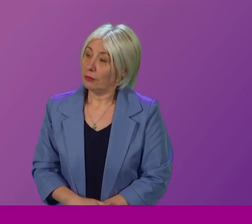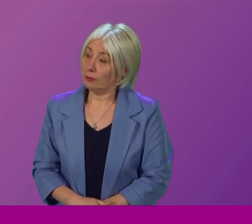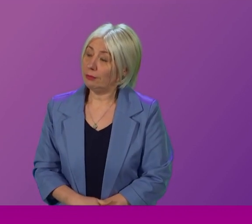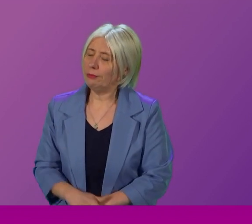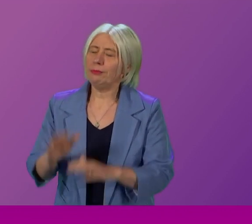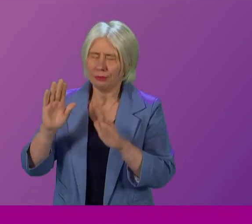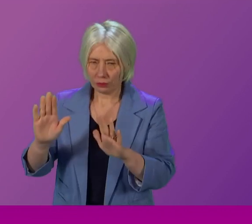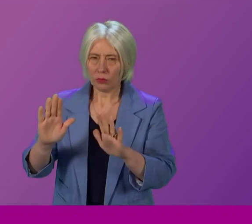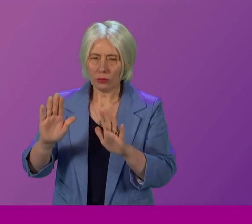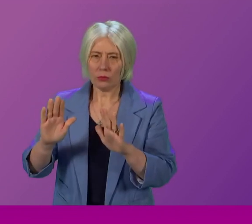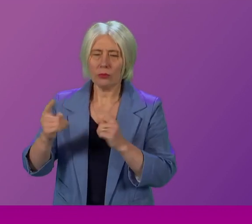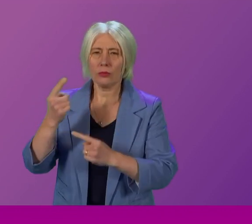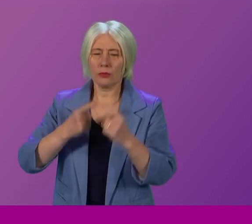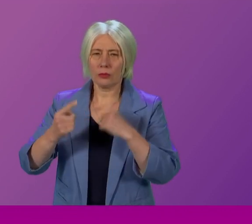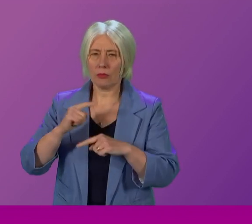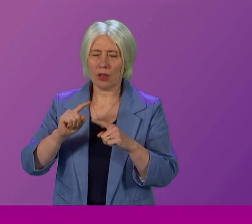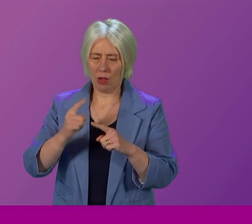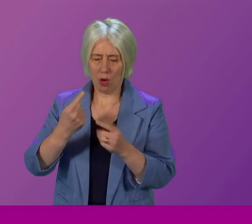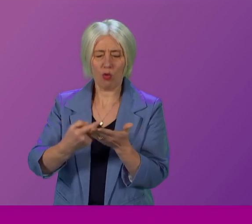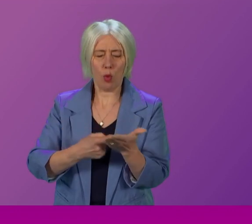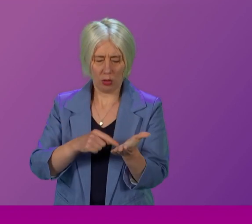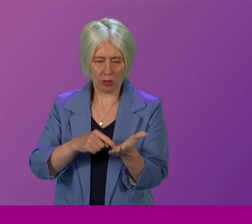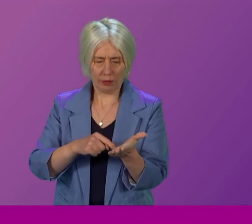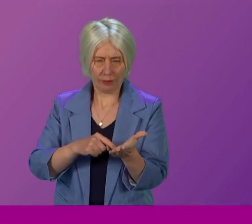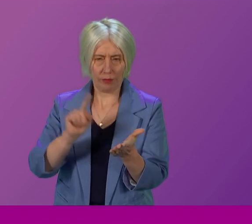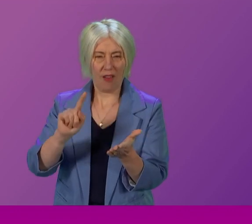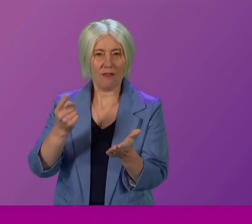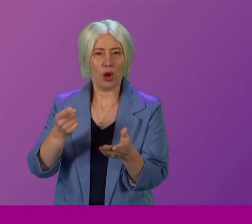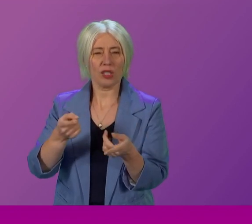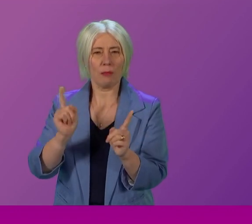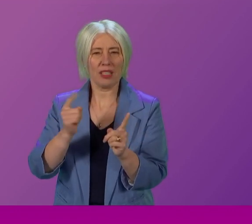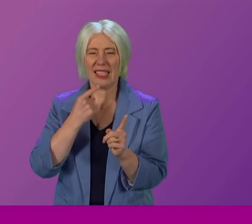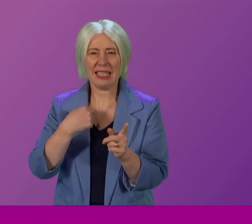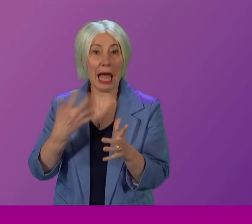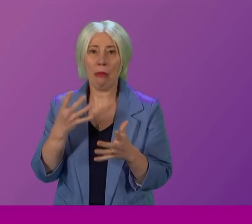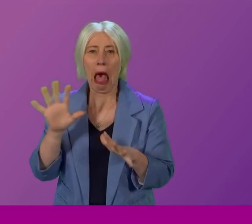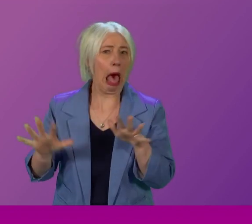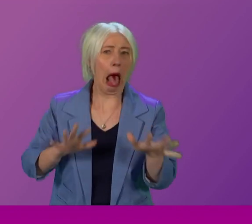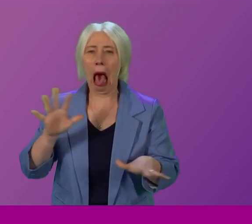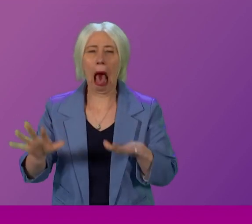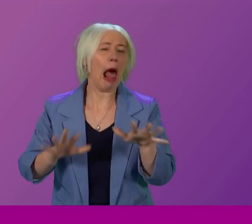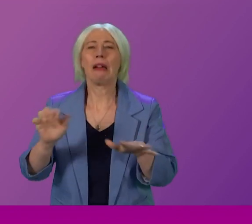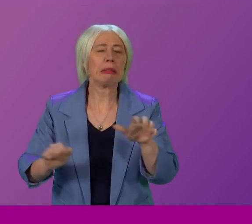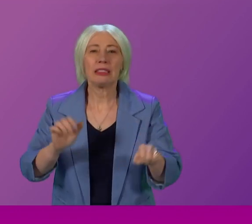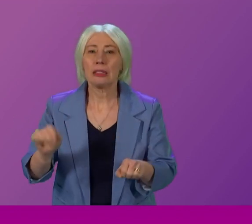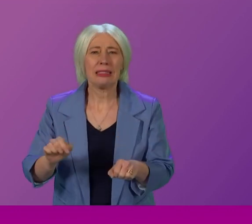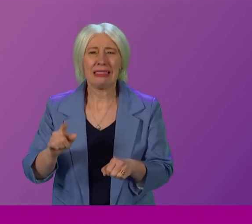To go back to the first point about the report, the First Minister claims that I am clutching at straws. It seems that she is clutching on to the report,